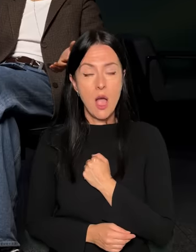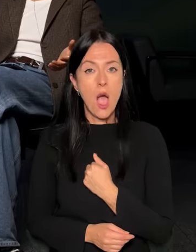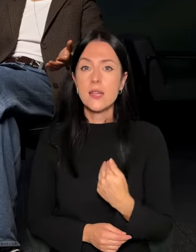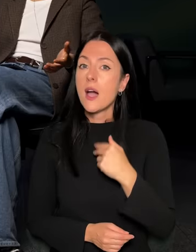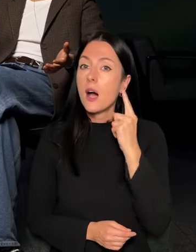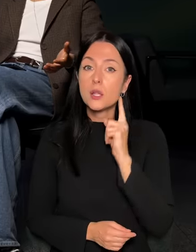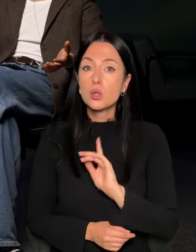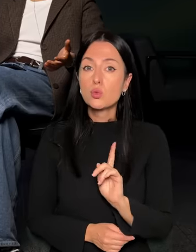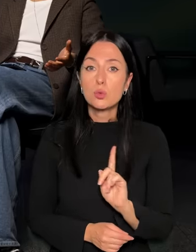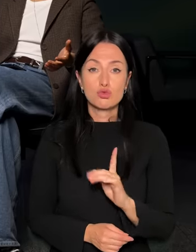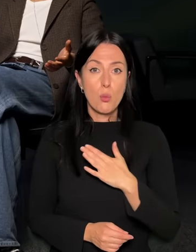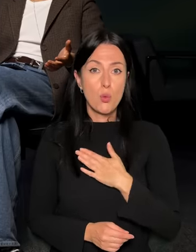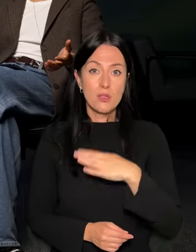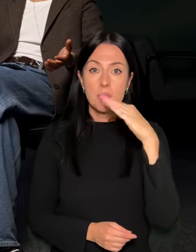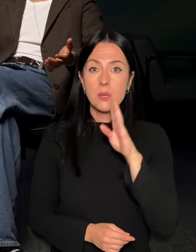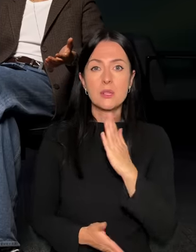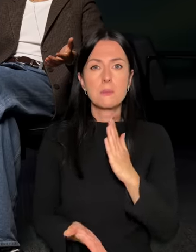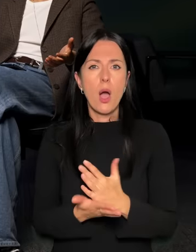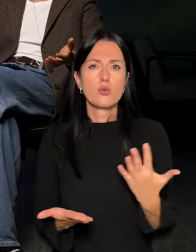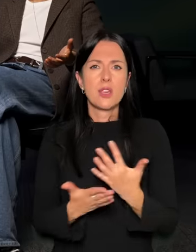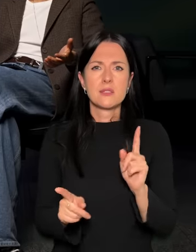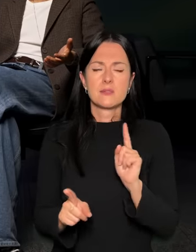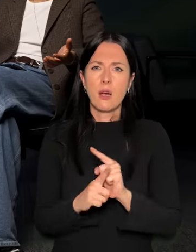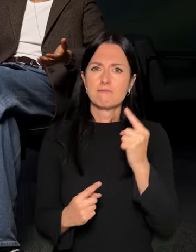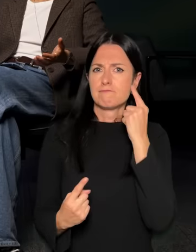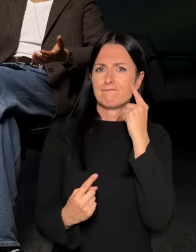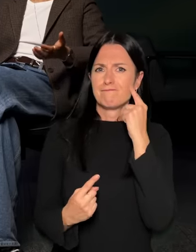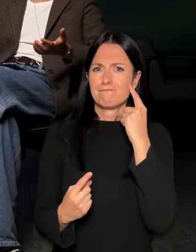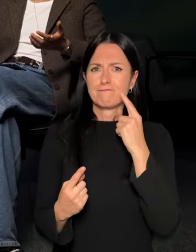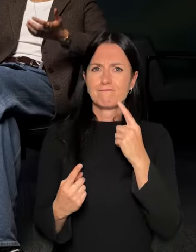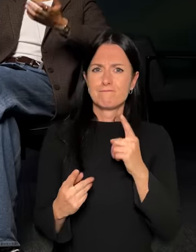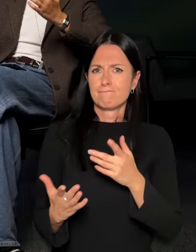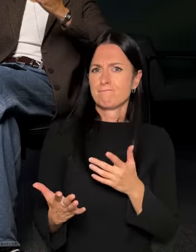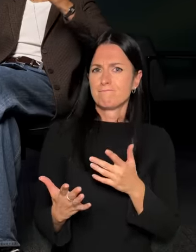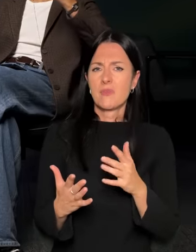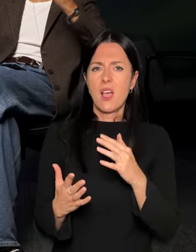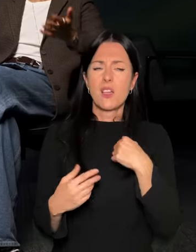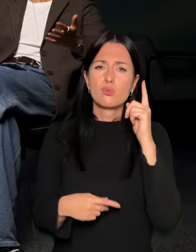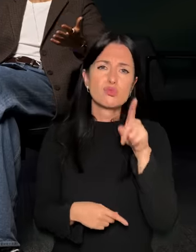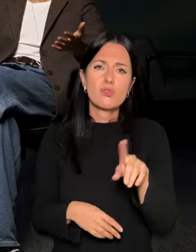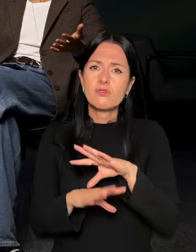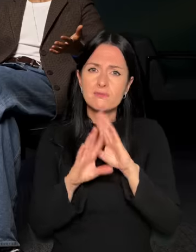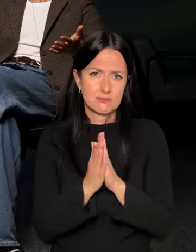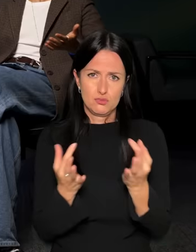I don't think my parents have any prejudices about this. I'm sure they have no knowledge about it.